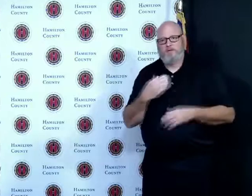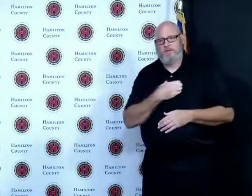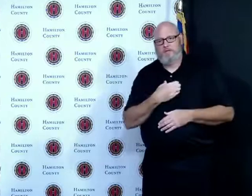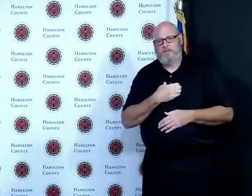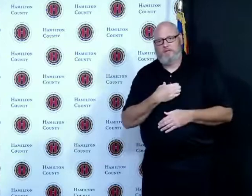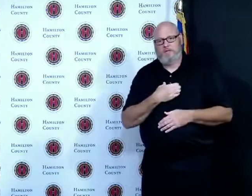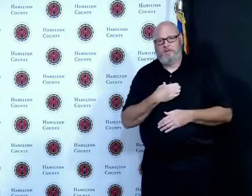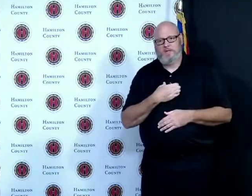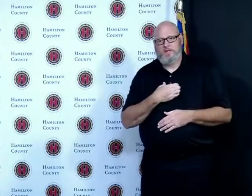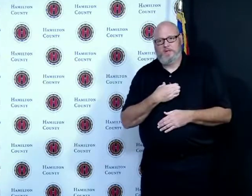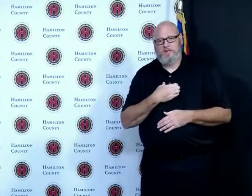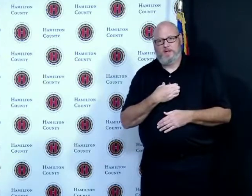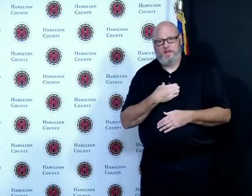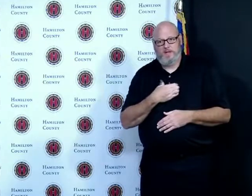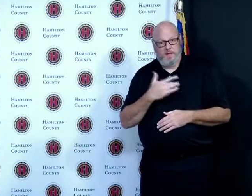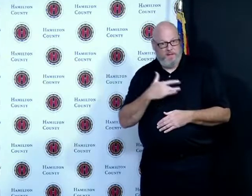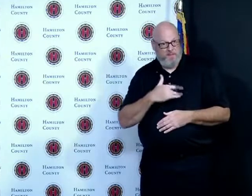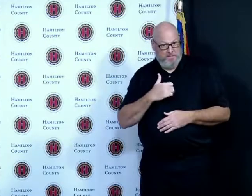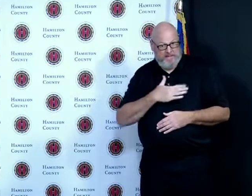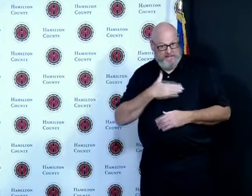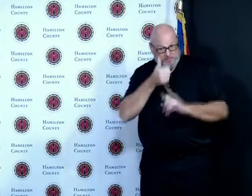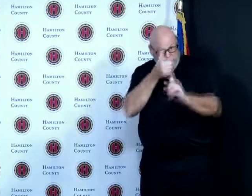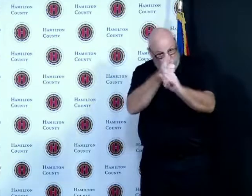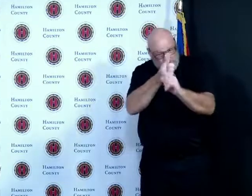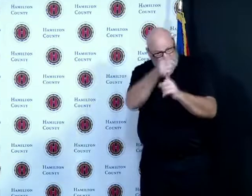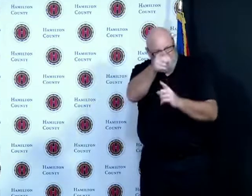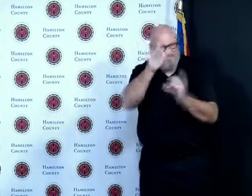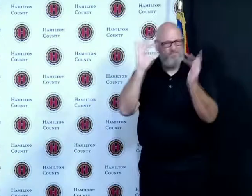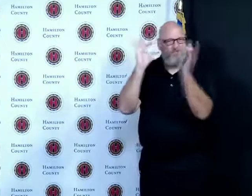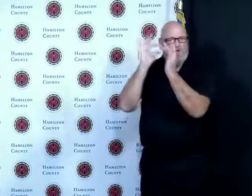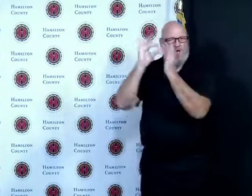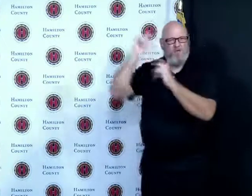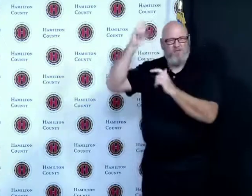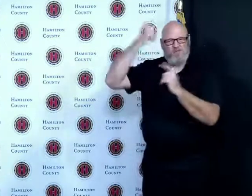the one setting that list I think he does need to hear from people I am trying to advocate on